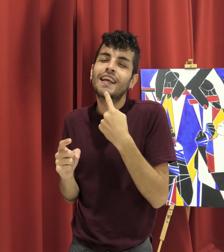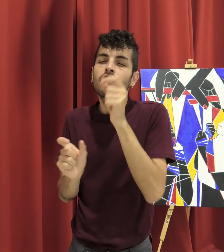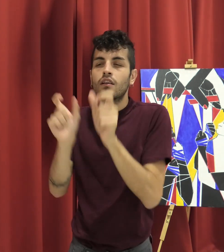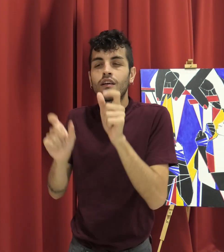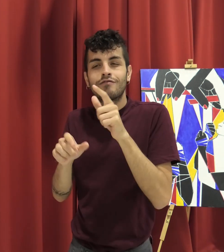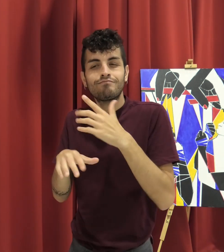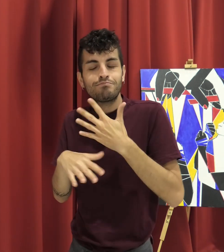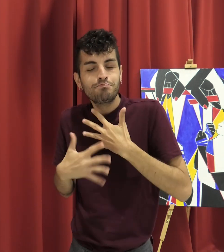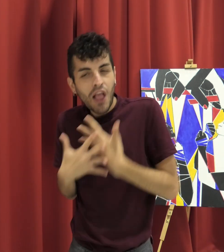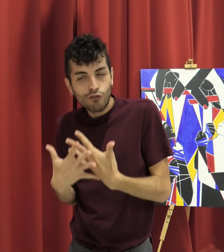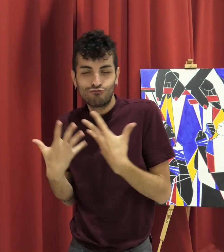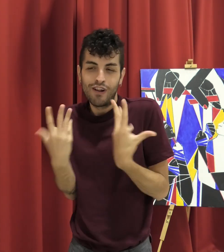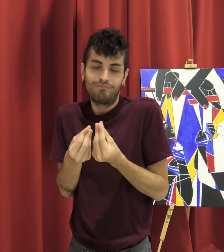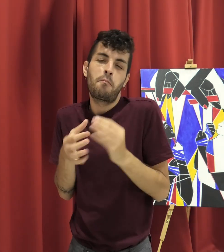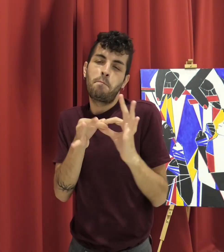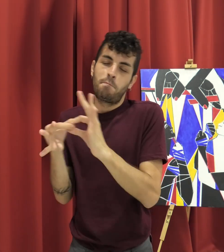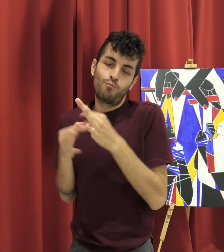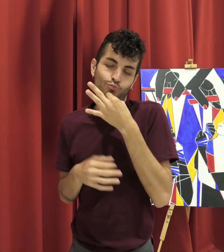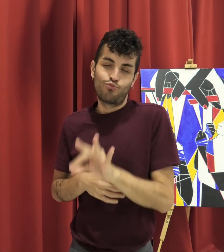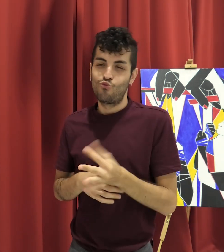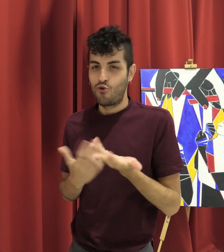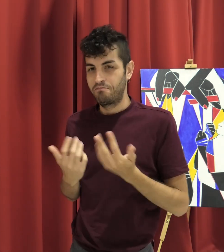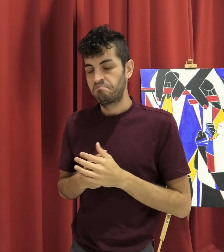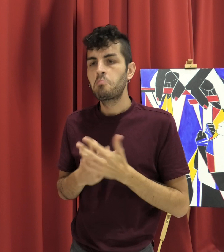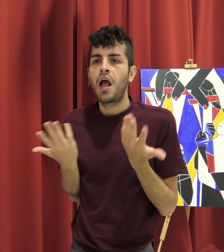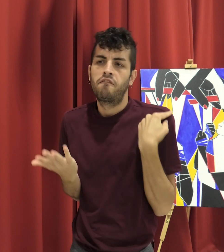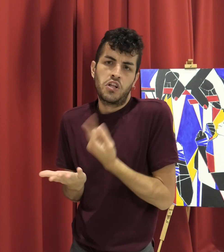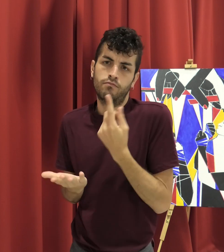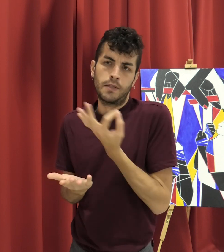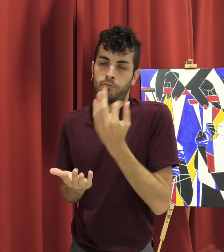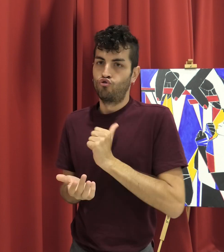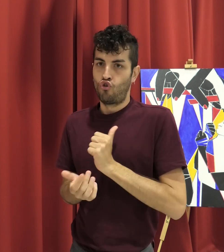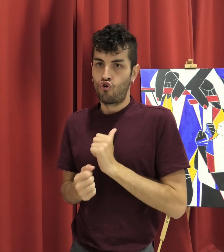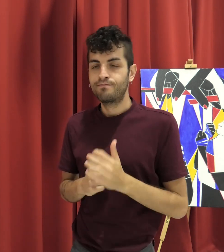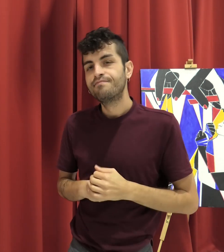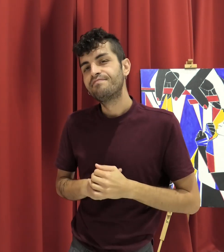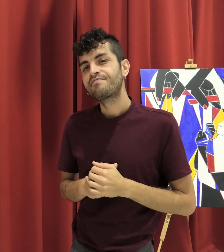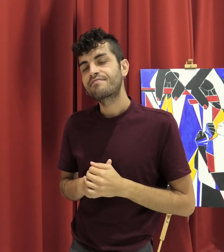made up of people who are passionate about theatre and with whom I can work well. So far, however, I have mostly worked alone.